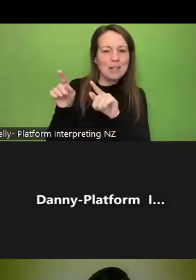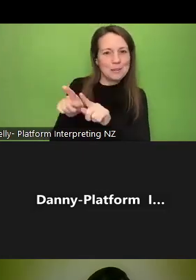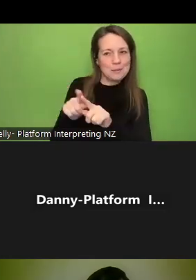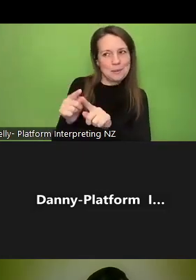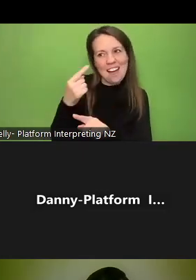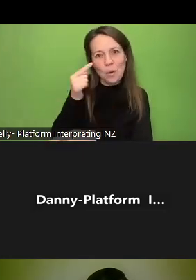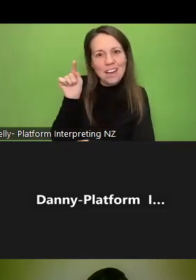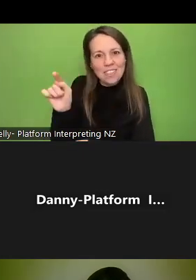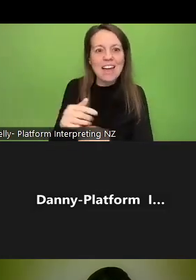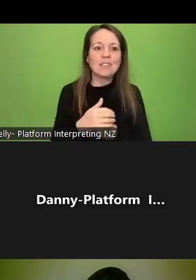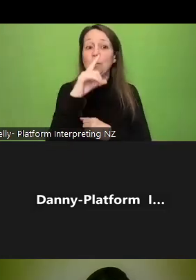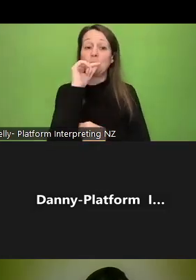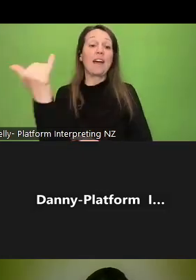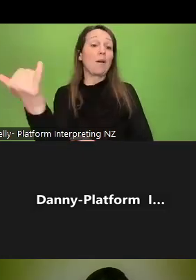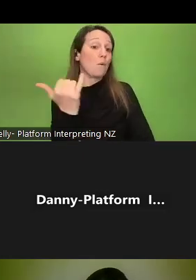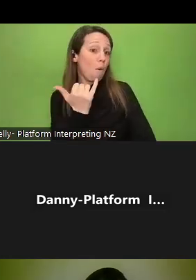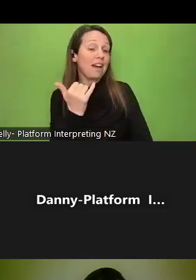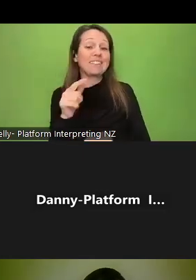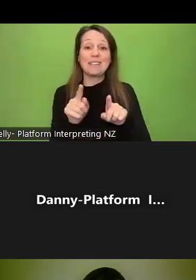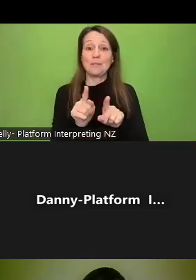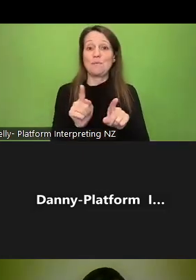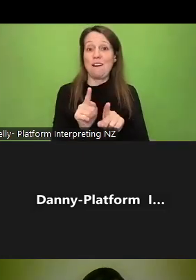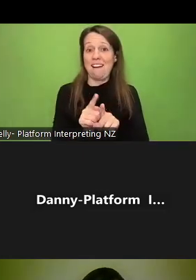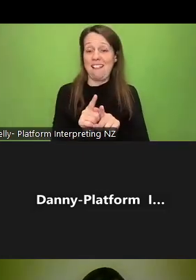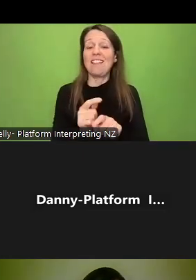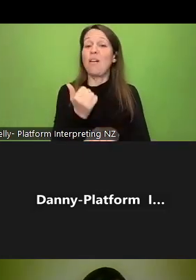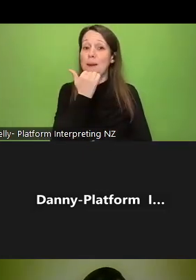at 8024349.